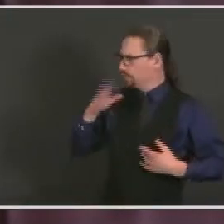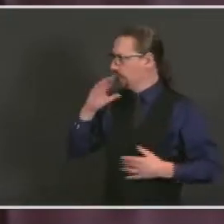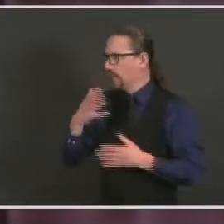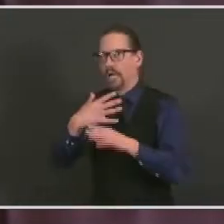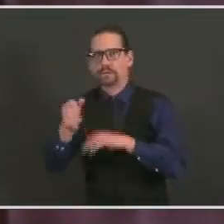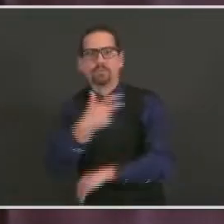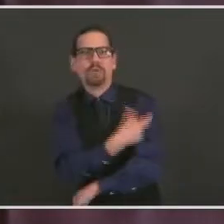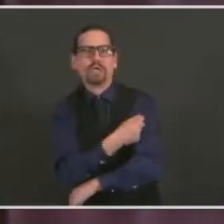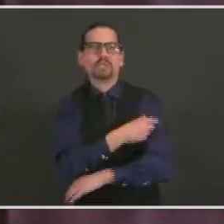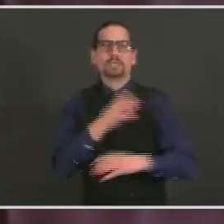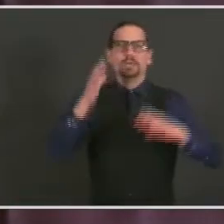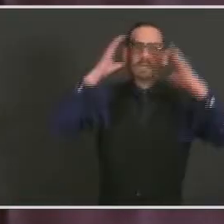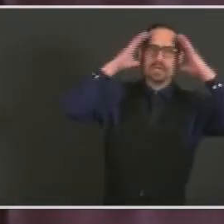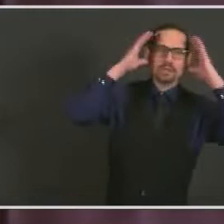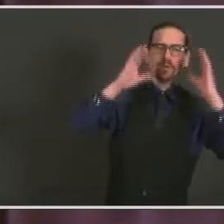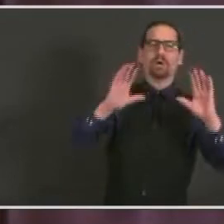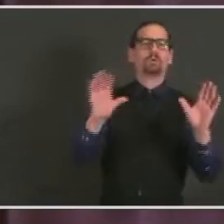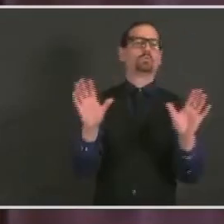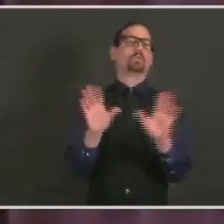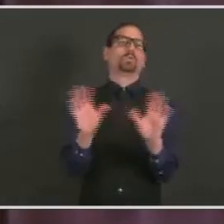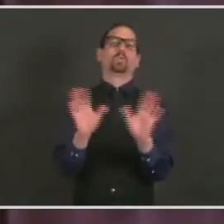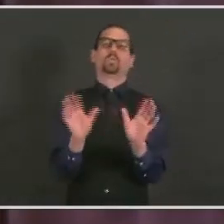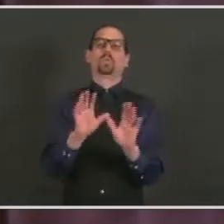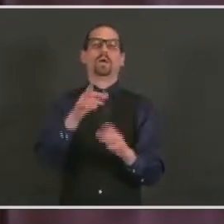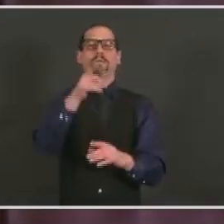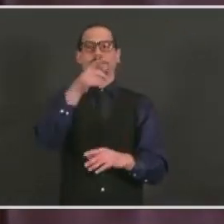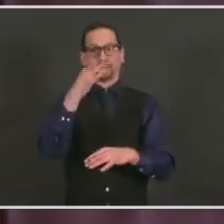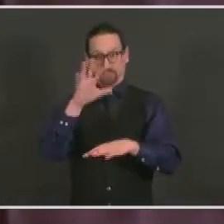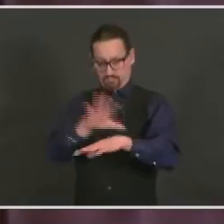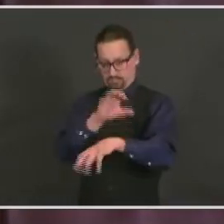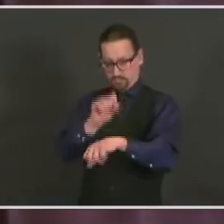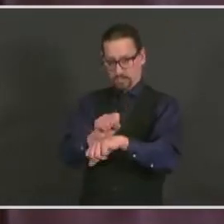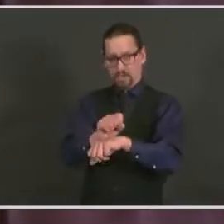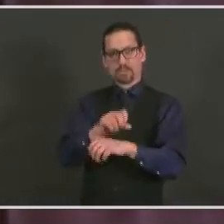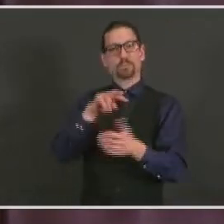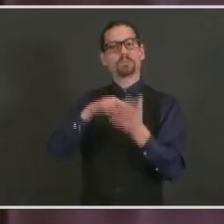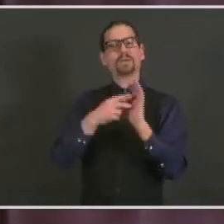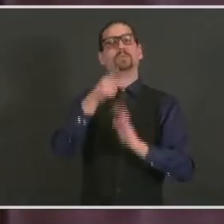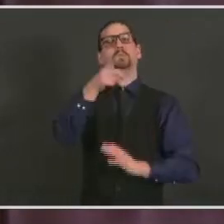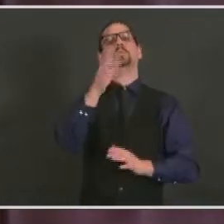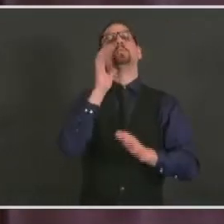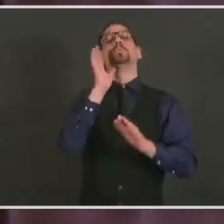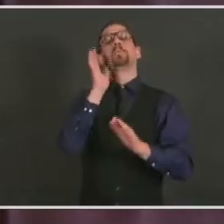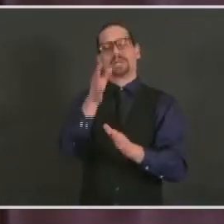ISN'T ANY NEED TO SHOW UP EARLIER IN ORDER MISS RUNNING OUT OF VACCINES. WE'VE WORKED